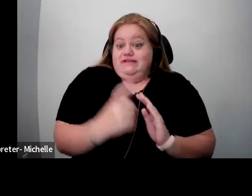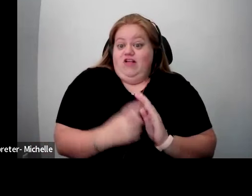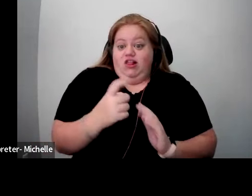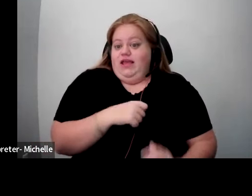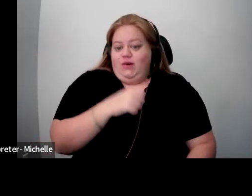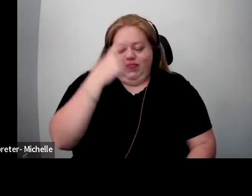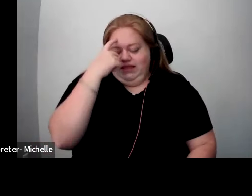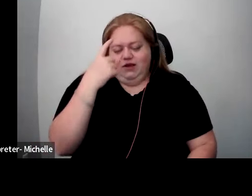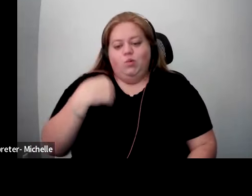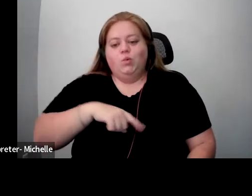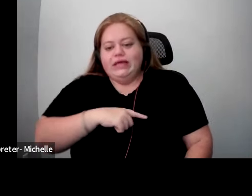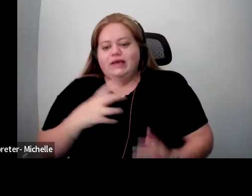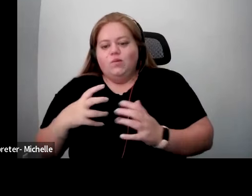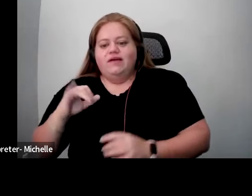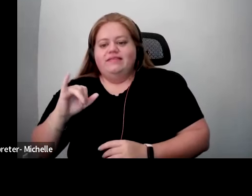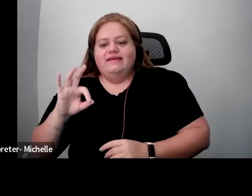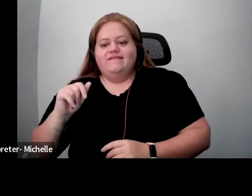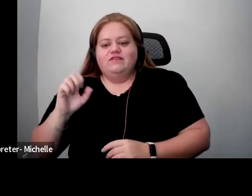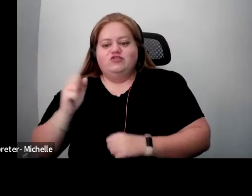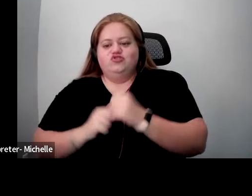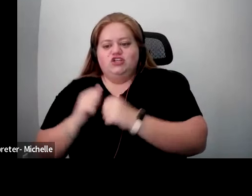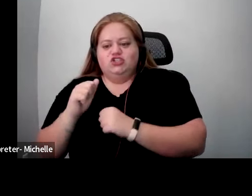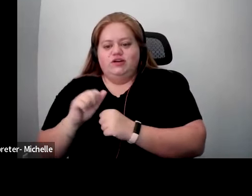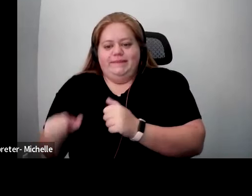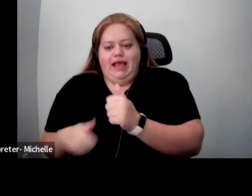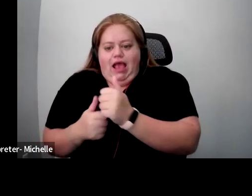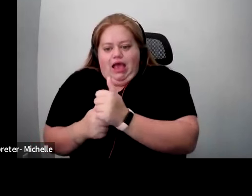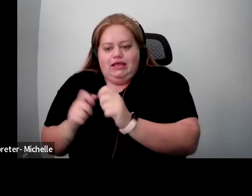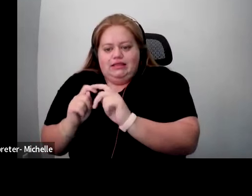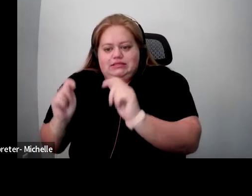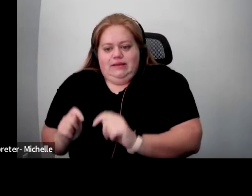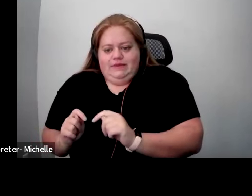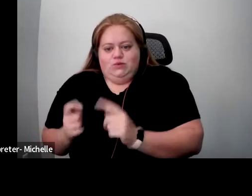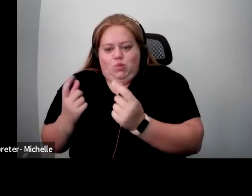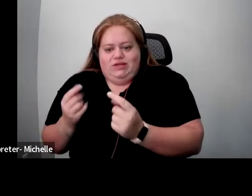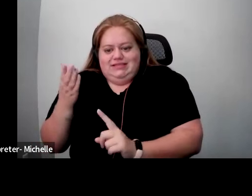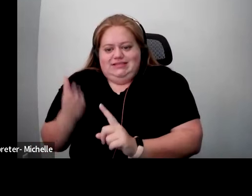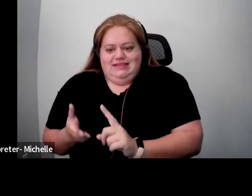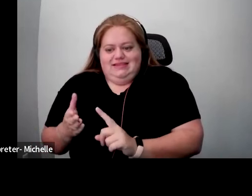with the infrastructure there underneath the template. And there are also hundreds, if not